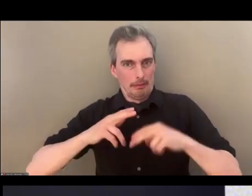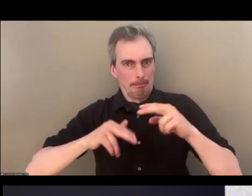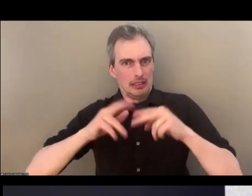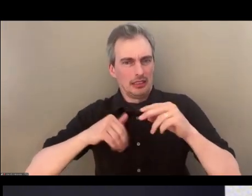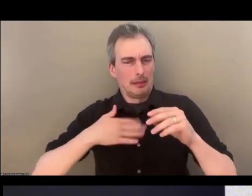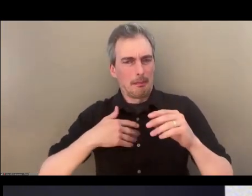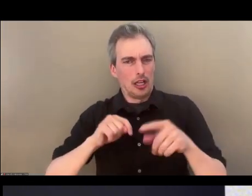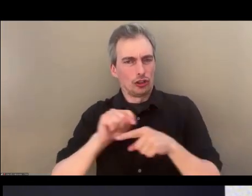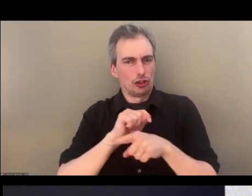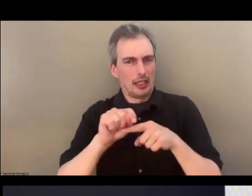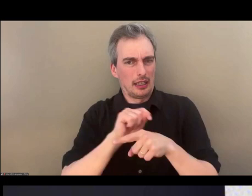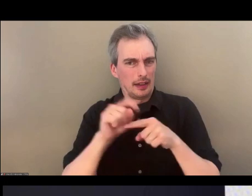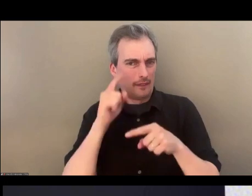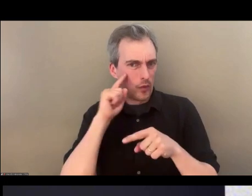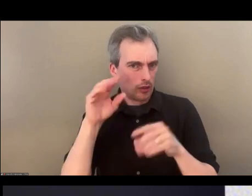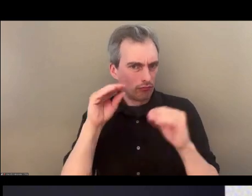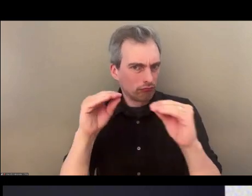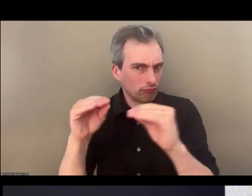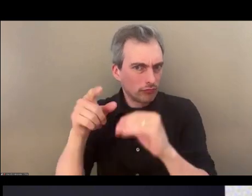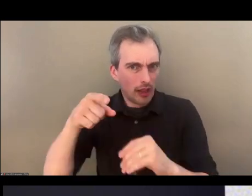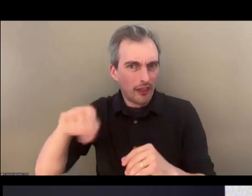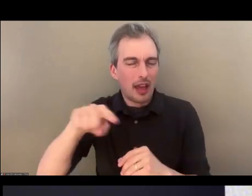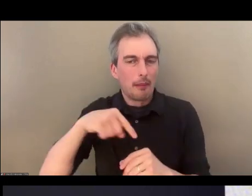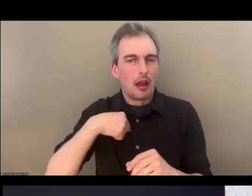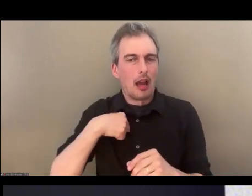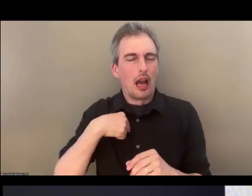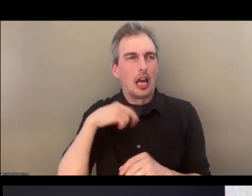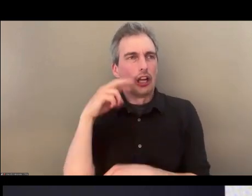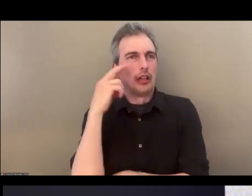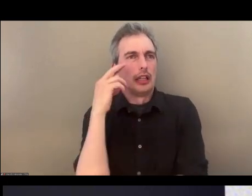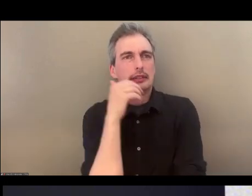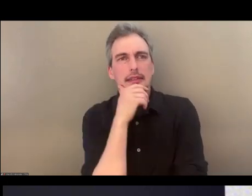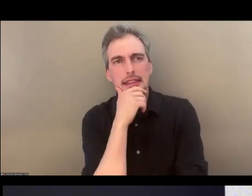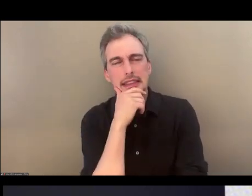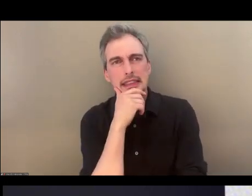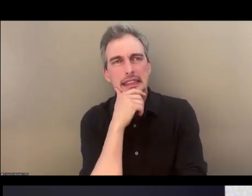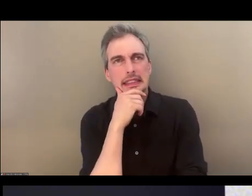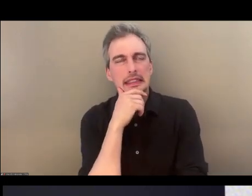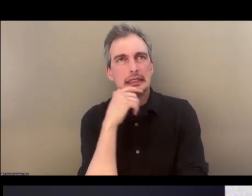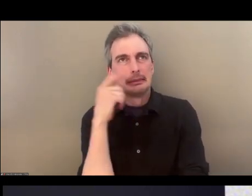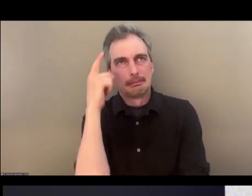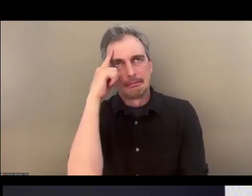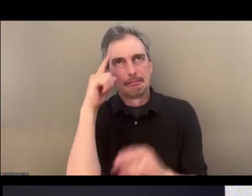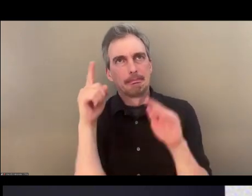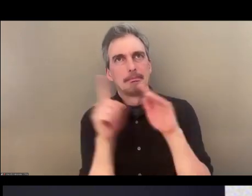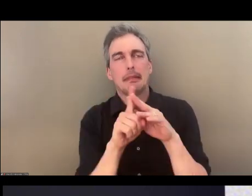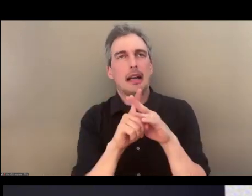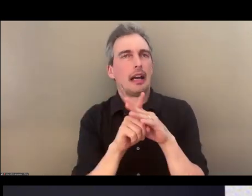that I don't want to rely on the automated testing tools from companies